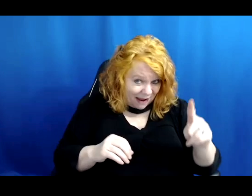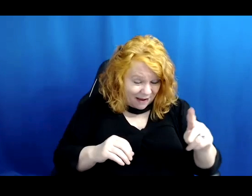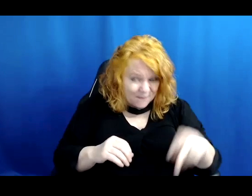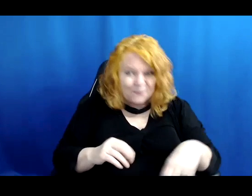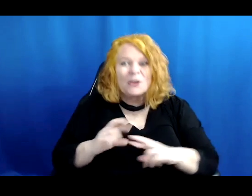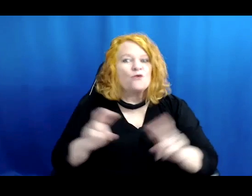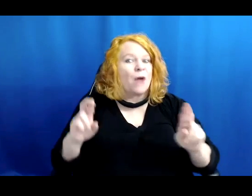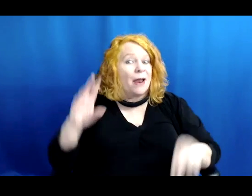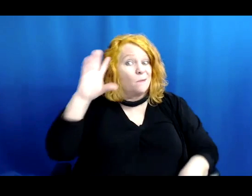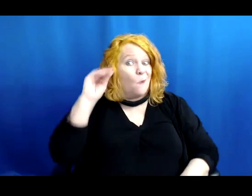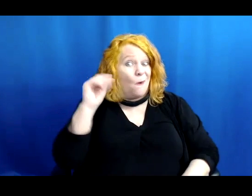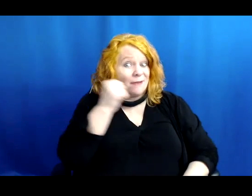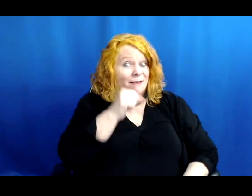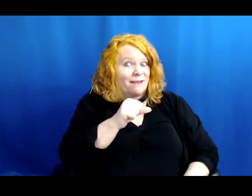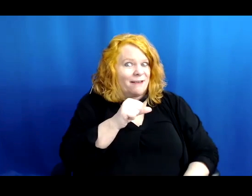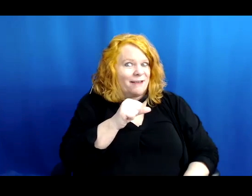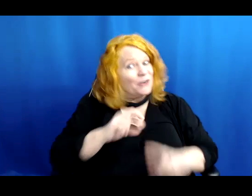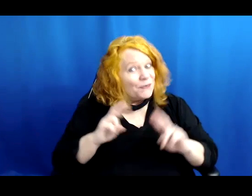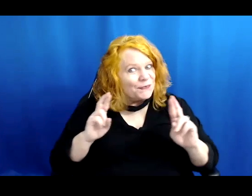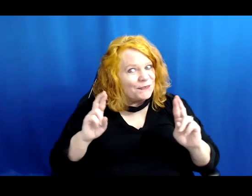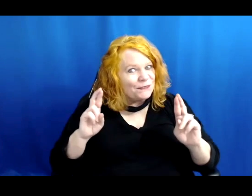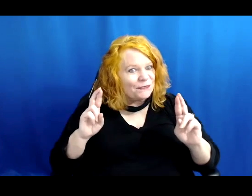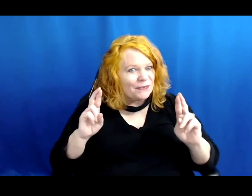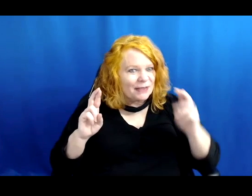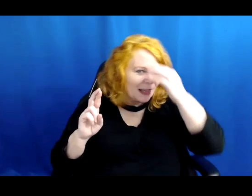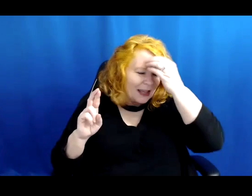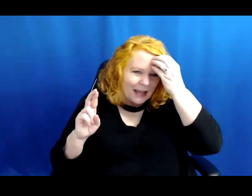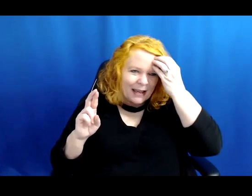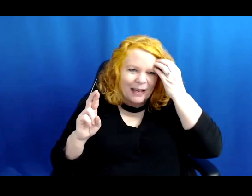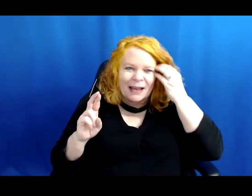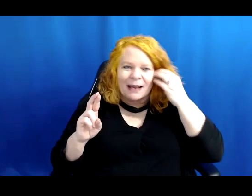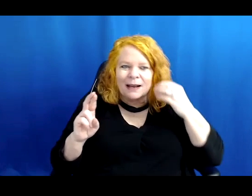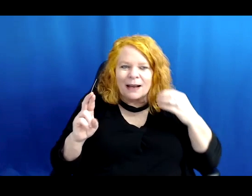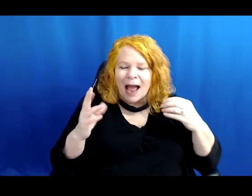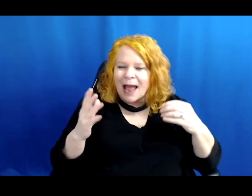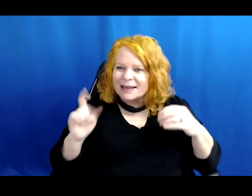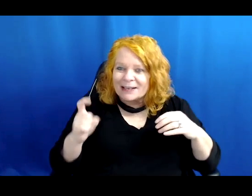Are you ready? I have my rainbow wheel.